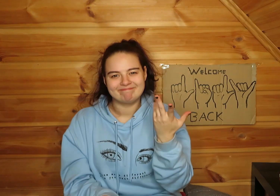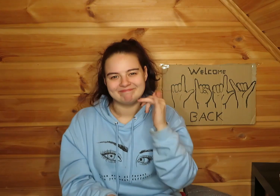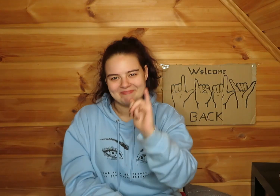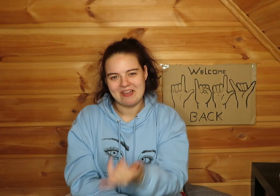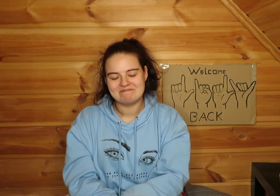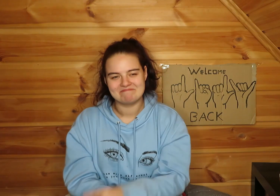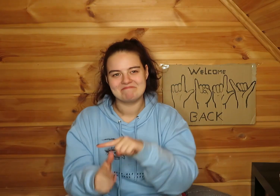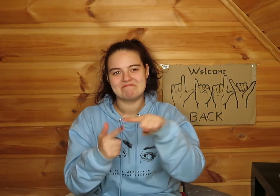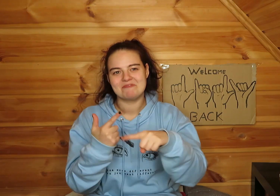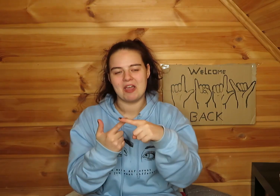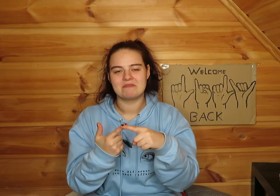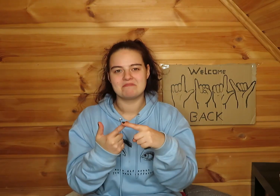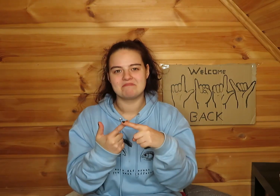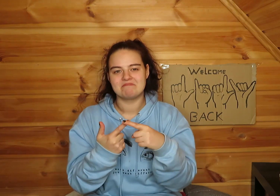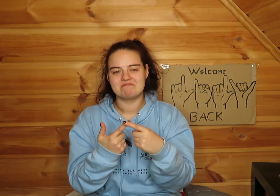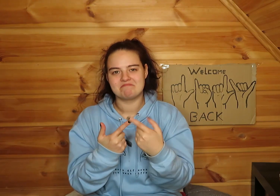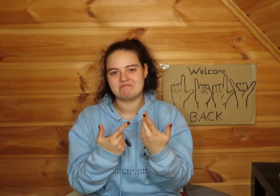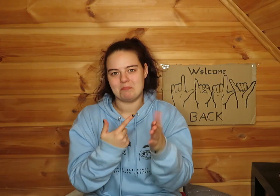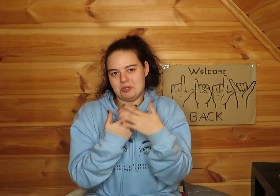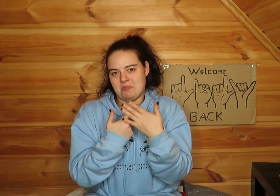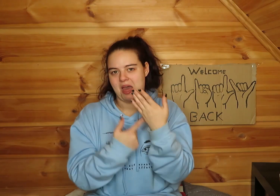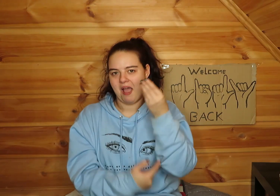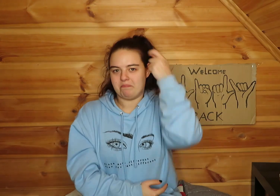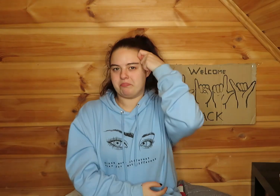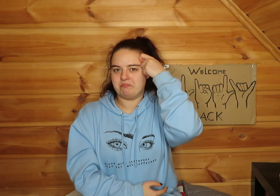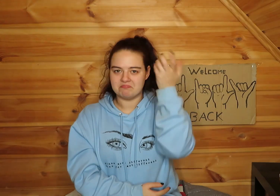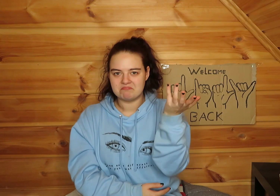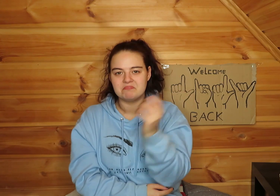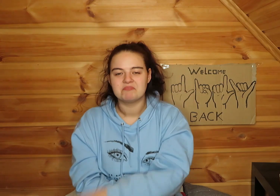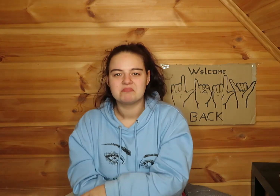These two thing are on my mind right now.